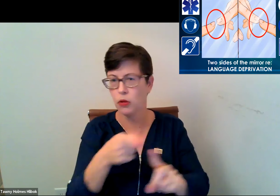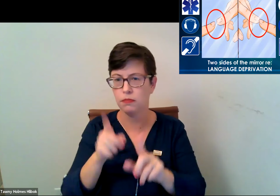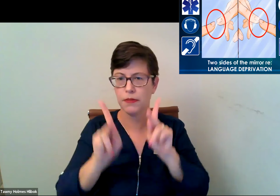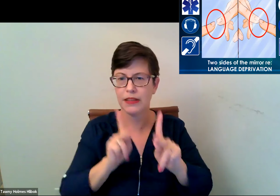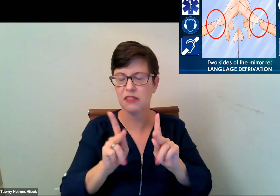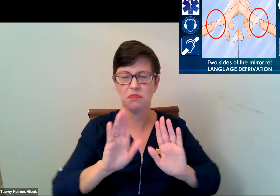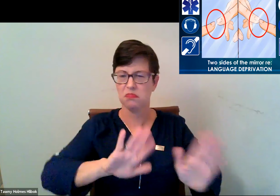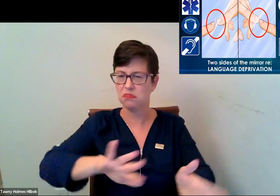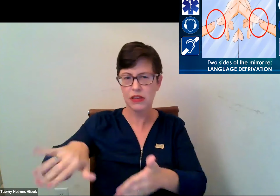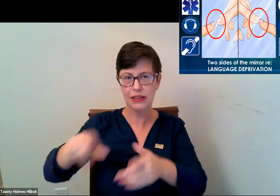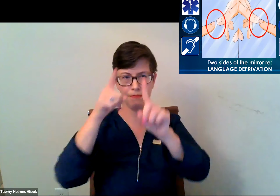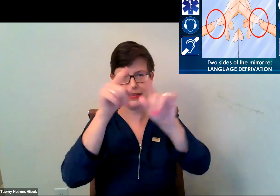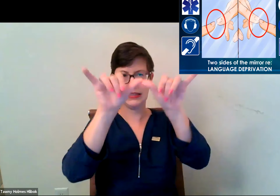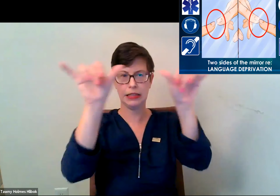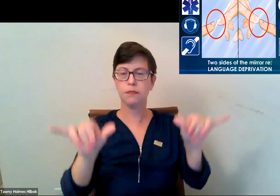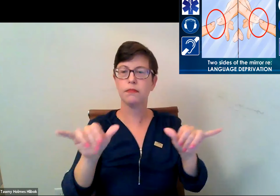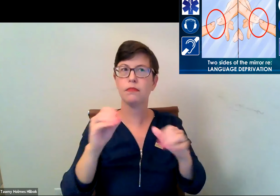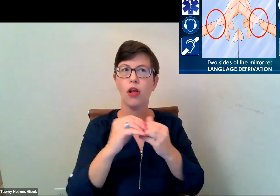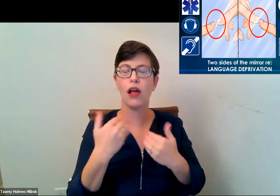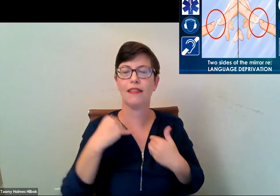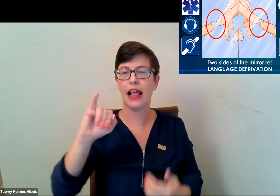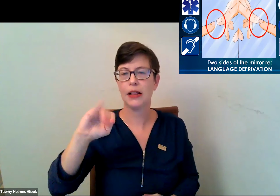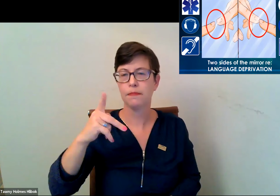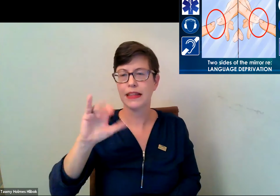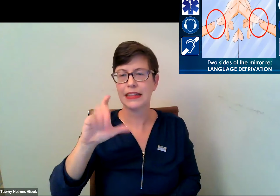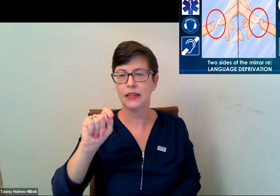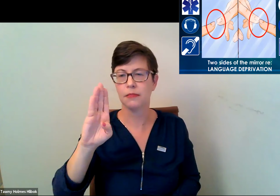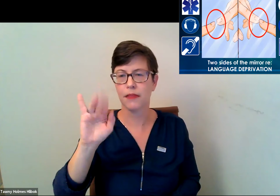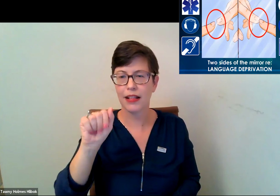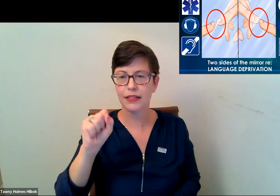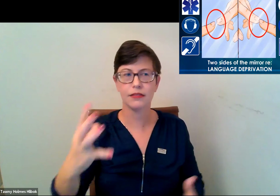I don't want to waste time pointing at people we're really going to focus on systems.